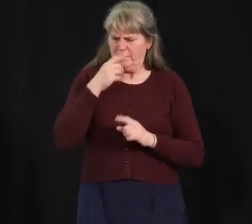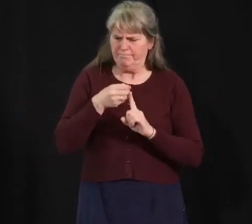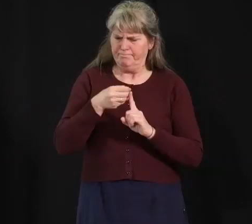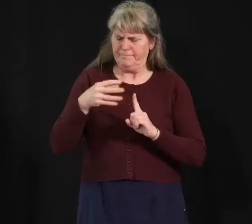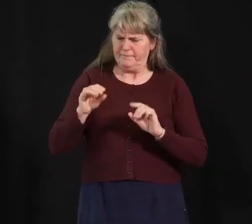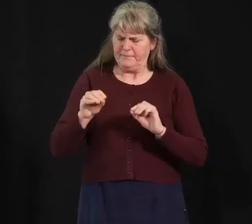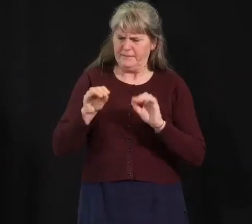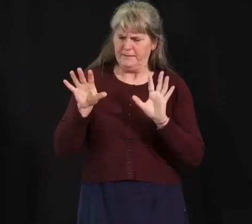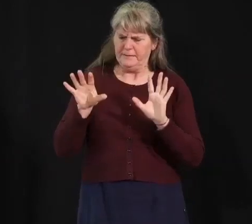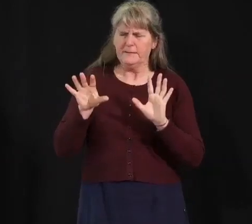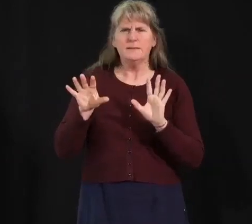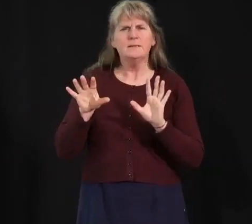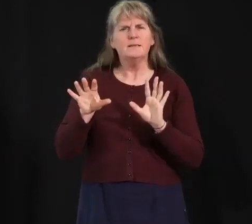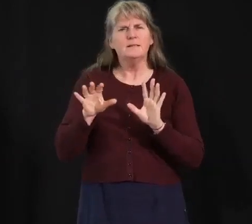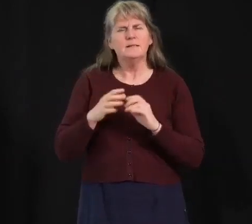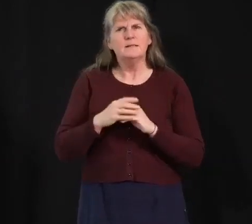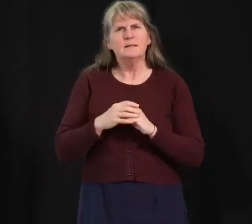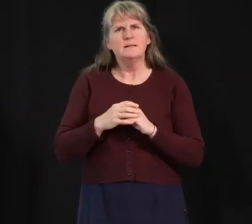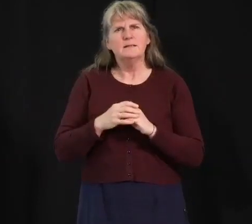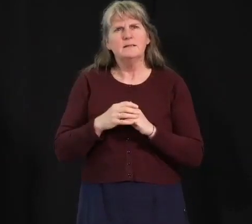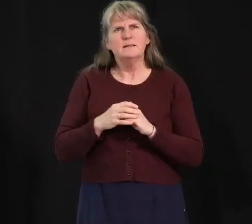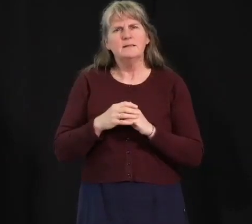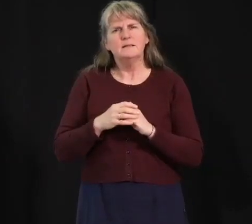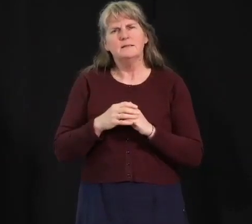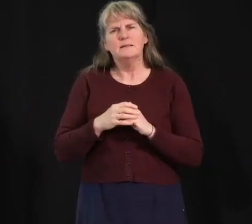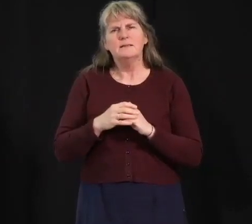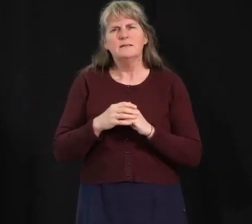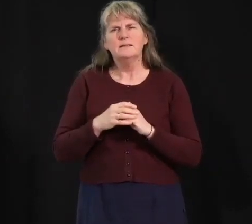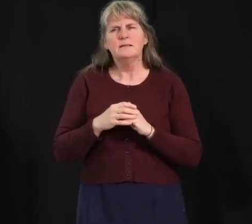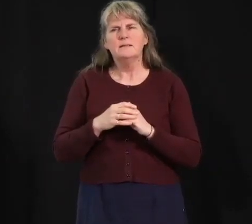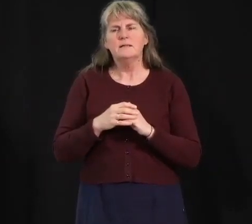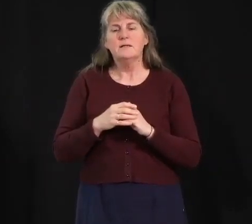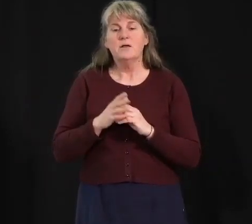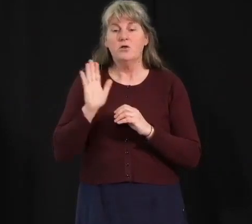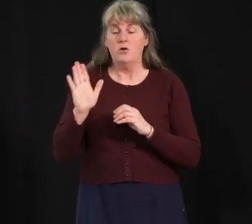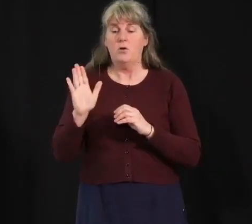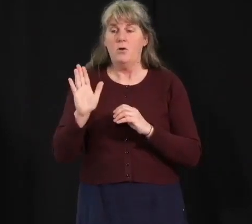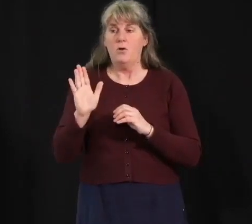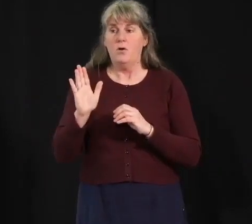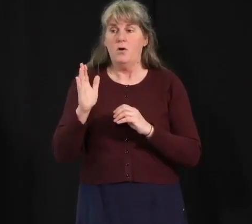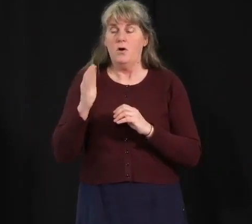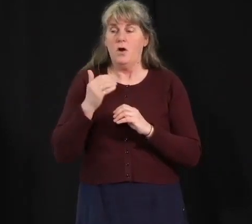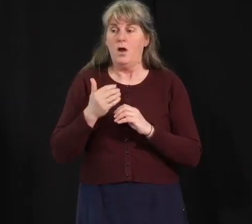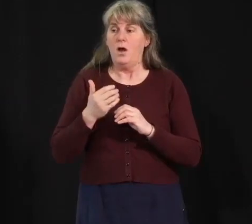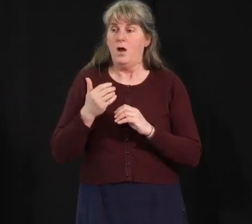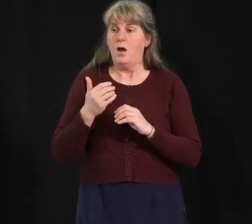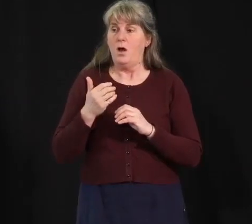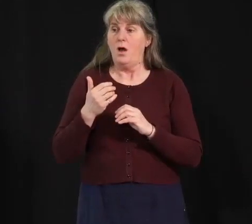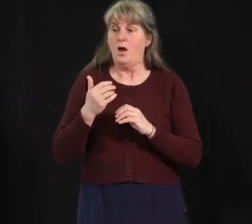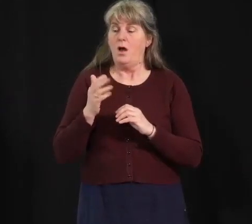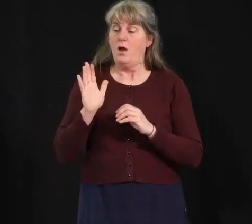More on that to come. Moderator: John, do you have a follow-up?